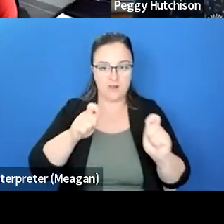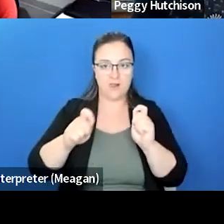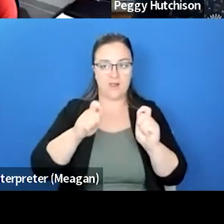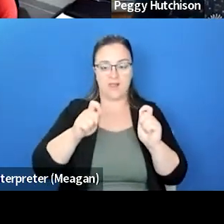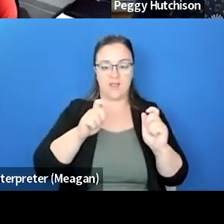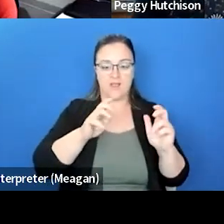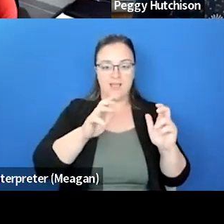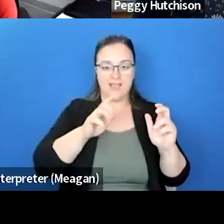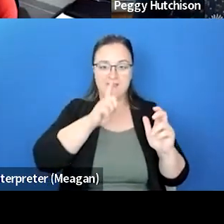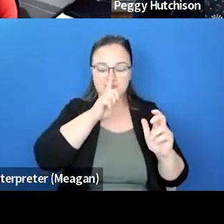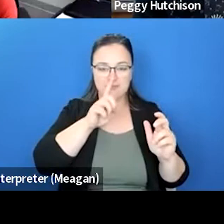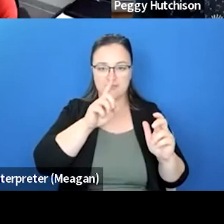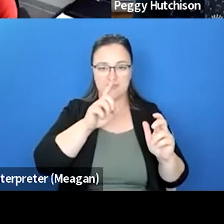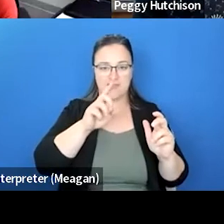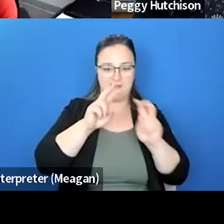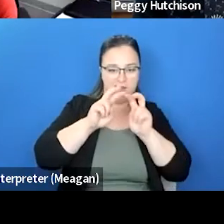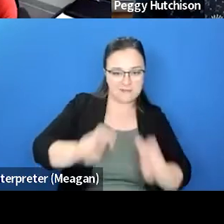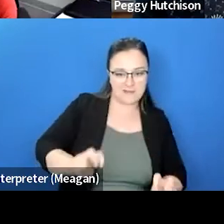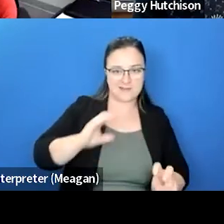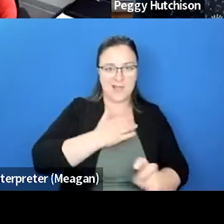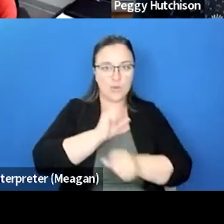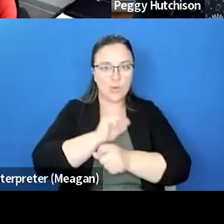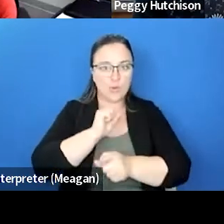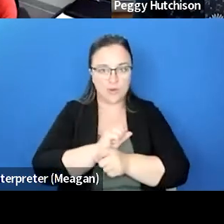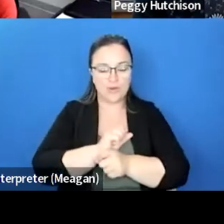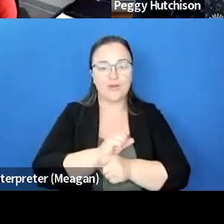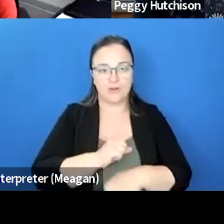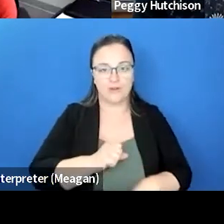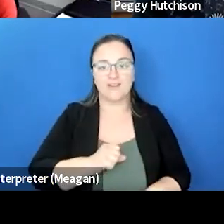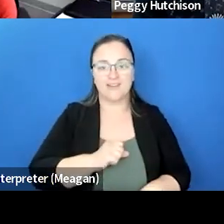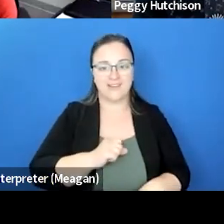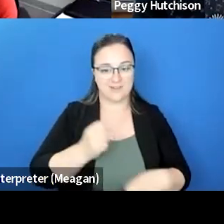and reassess sort of what we're doing in work and what needs to happen.